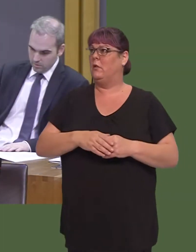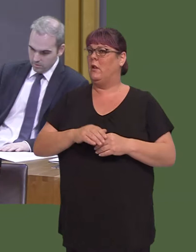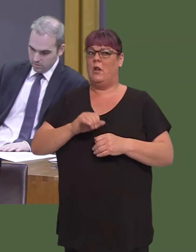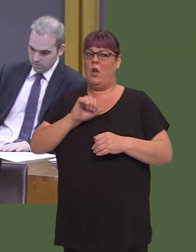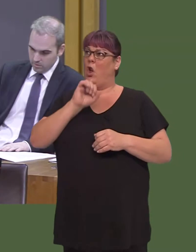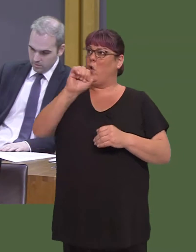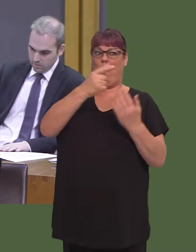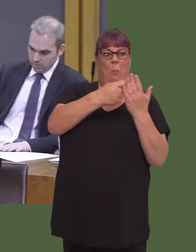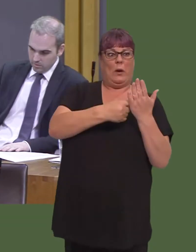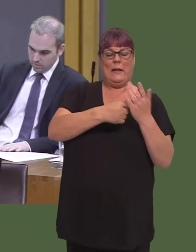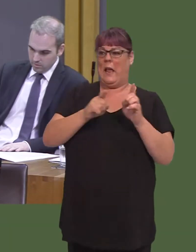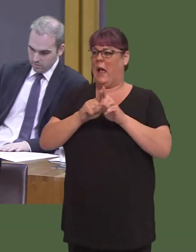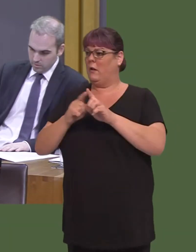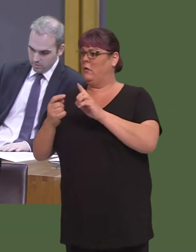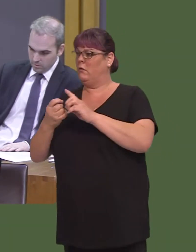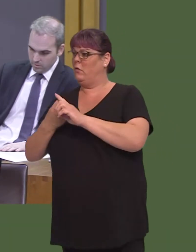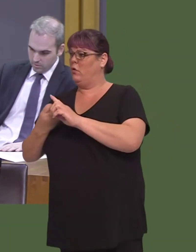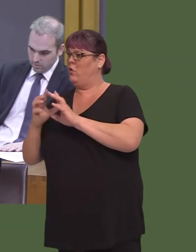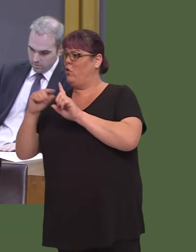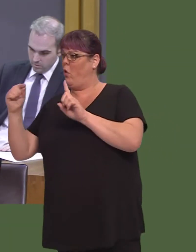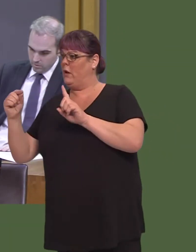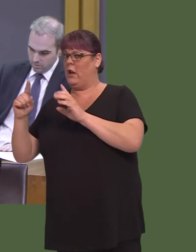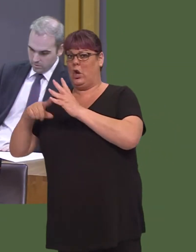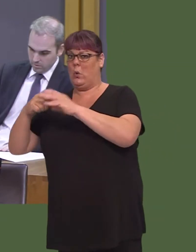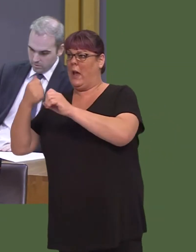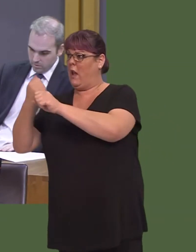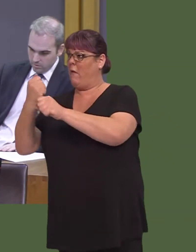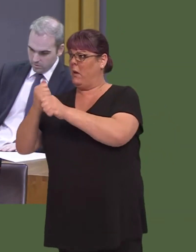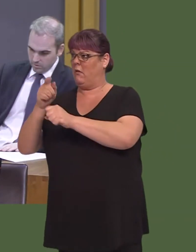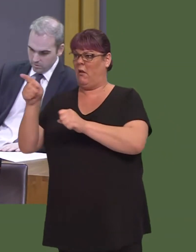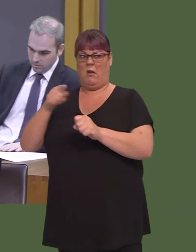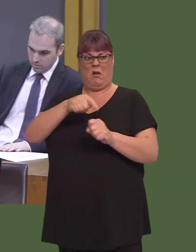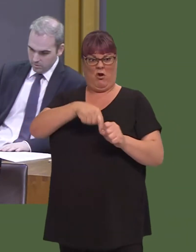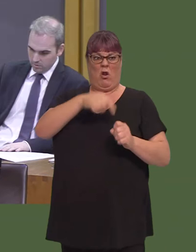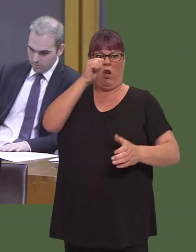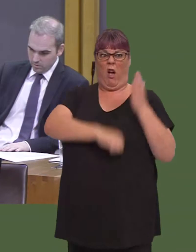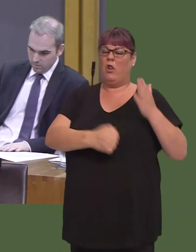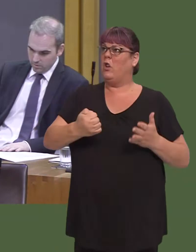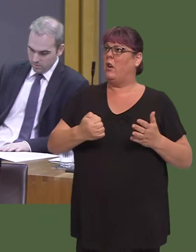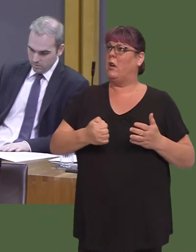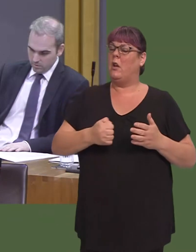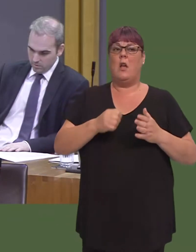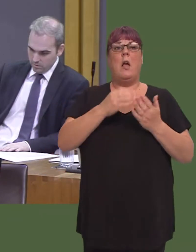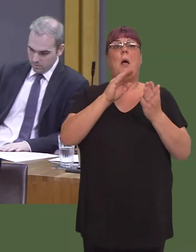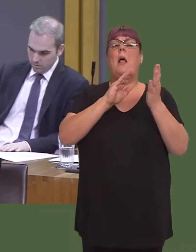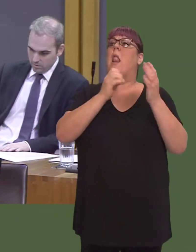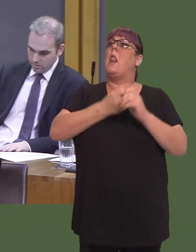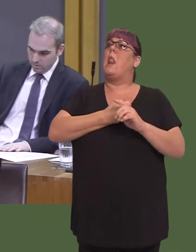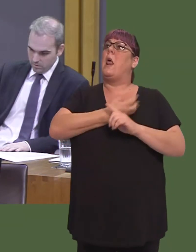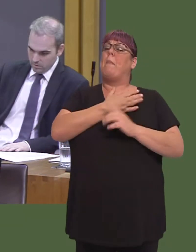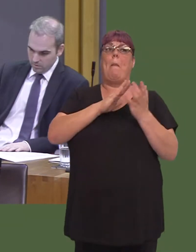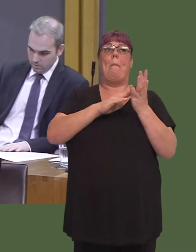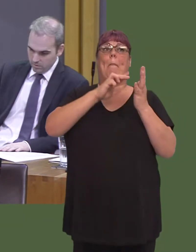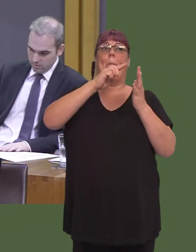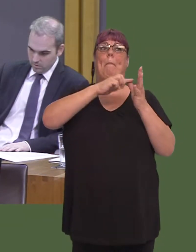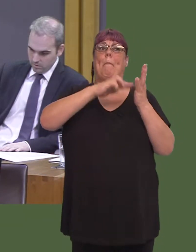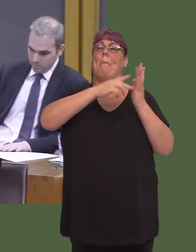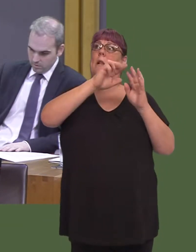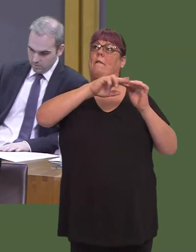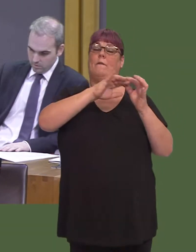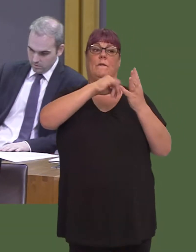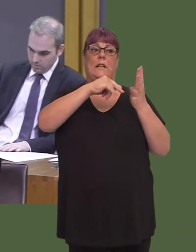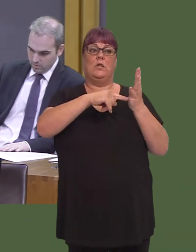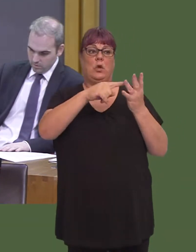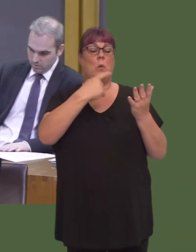He talks of the importance of the work of the public affairs committee, which I think